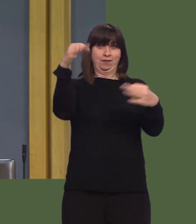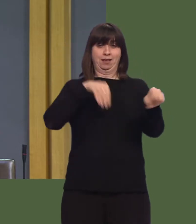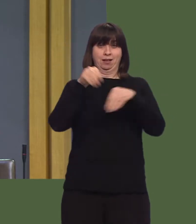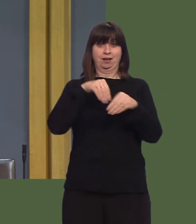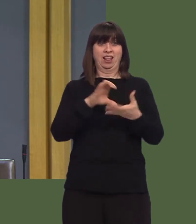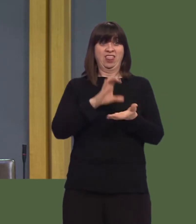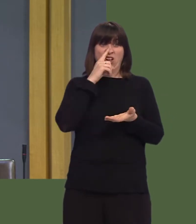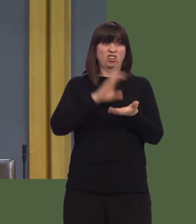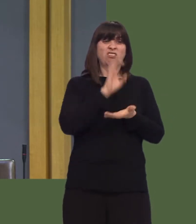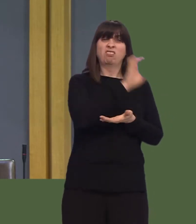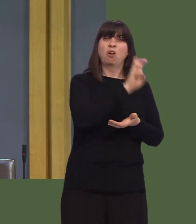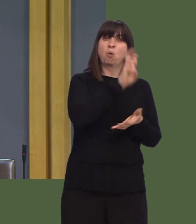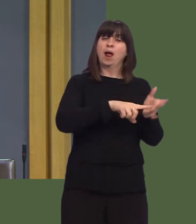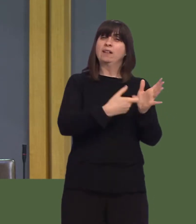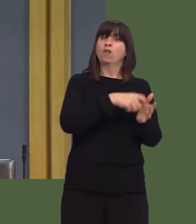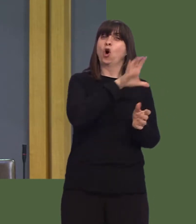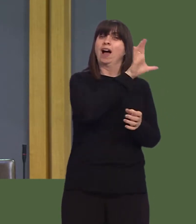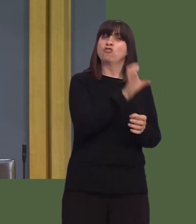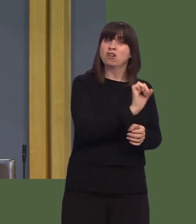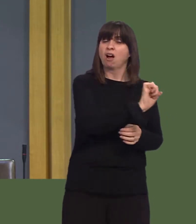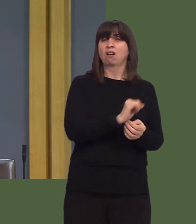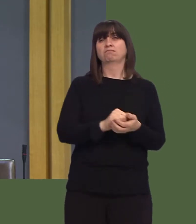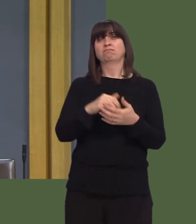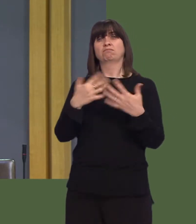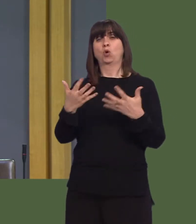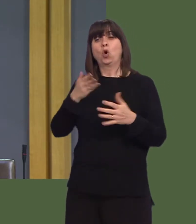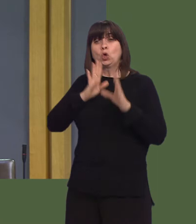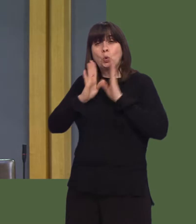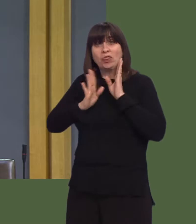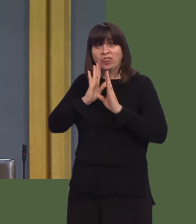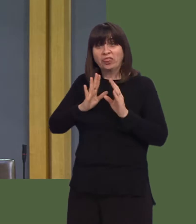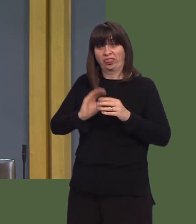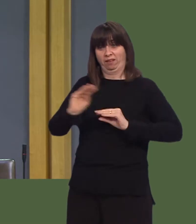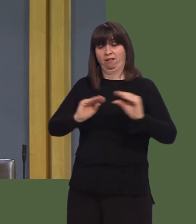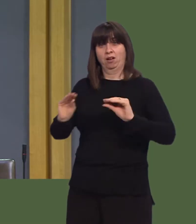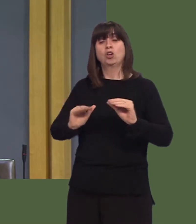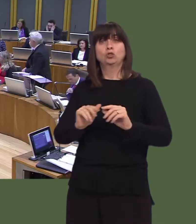for Africa, or give greater opportunities for young people from Wales to go and study and travel overseas.